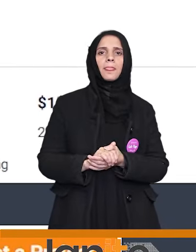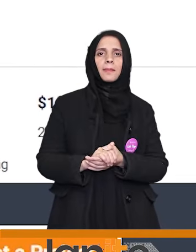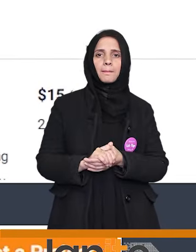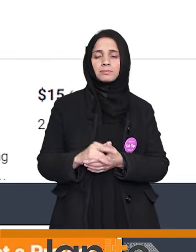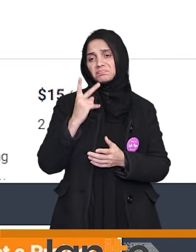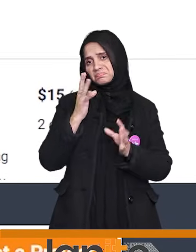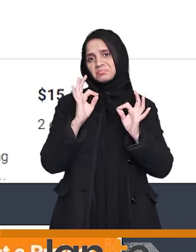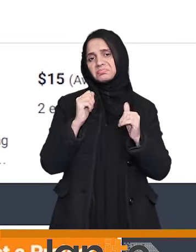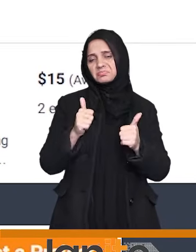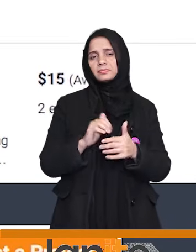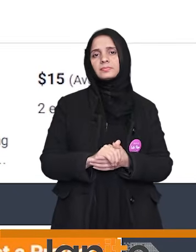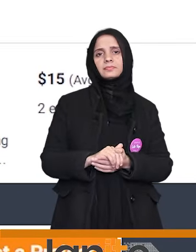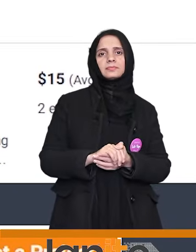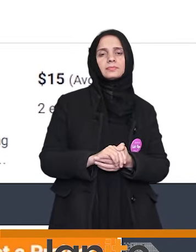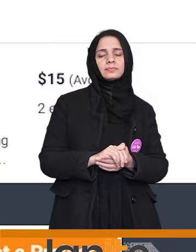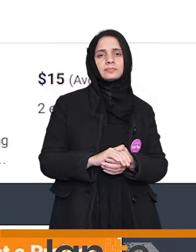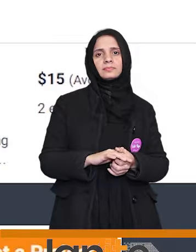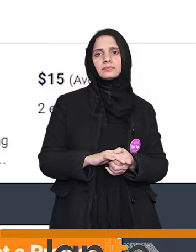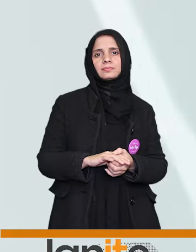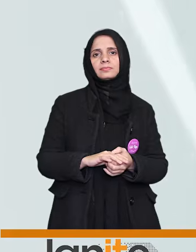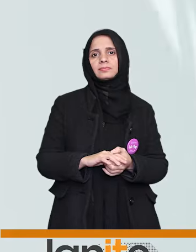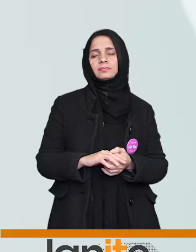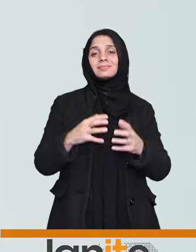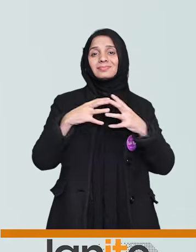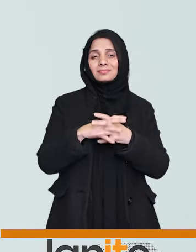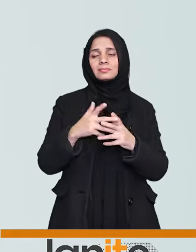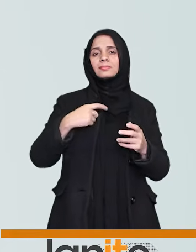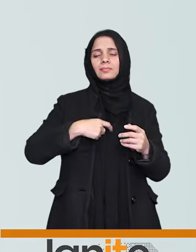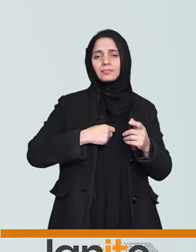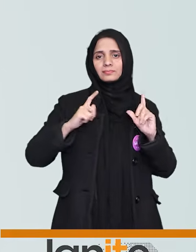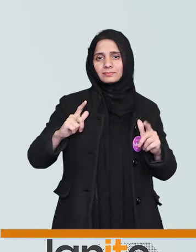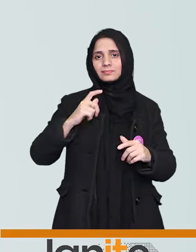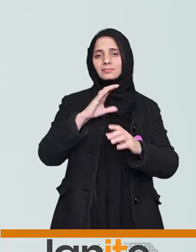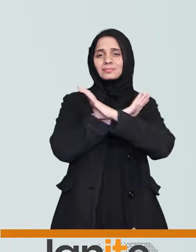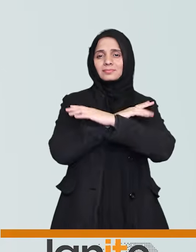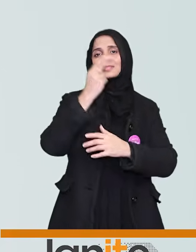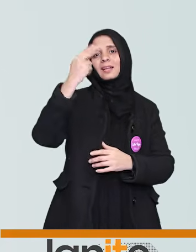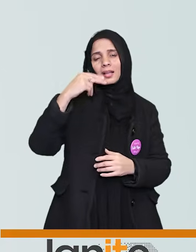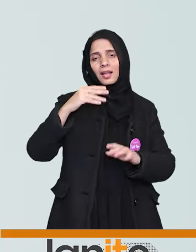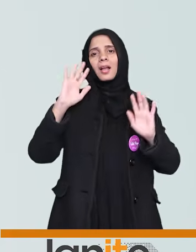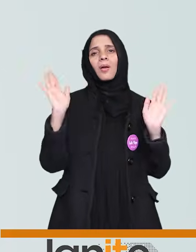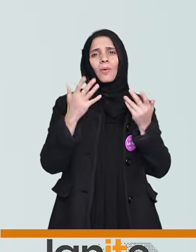‘Team Avatar’ is the best project, ‘Design T Shirt’. Look, these are the projects that are not so common